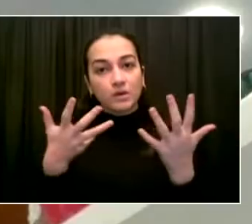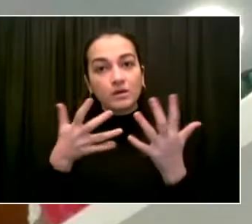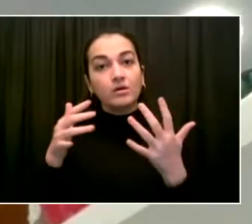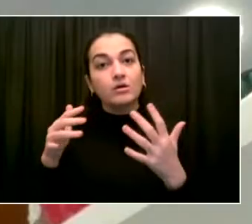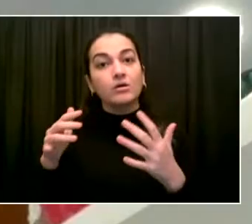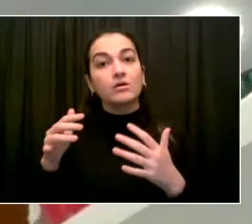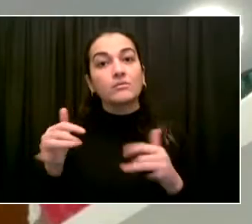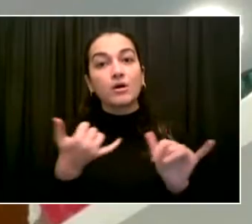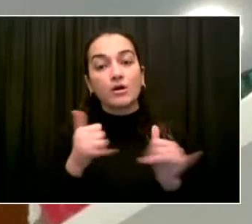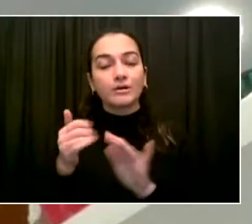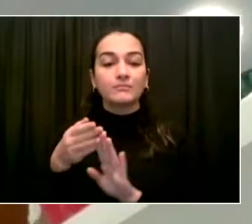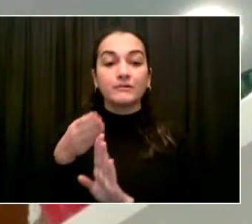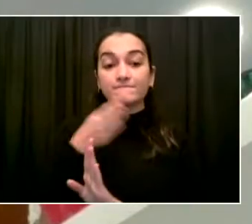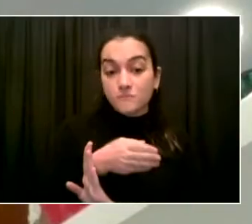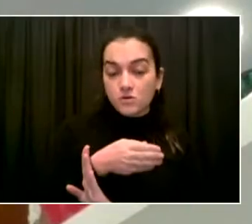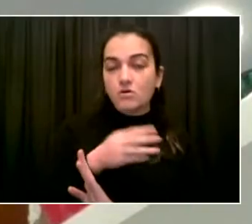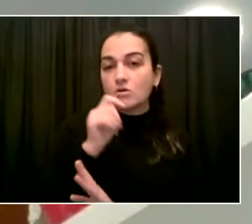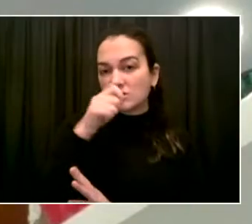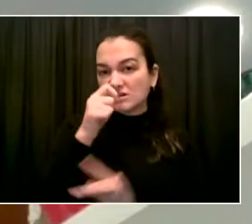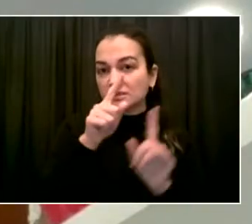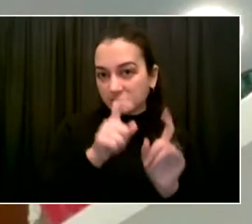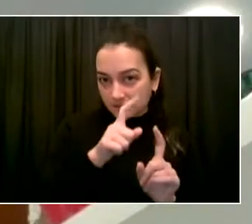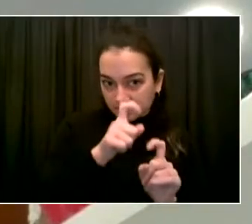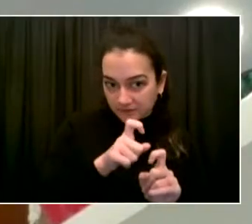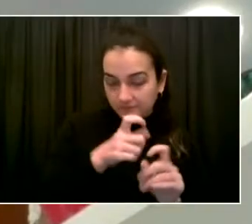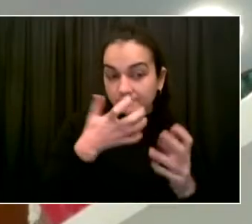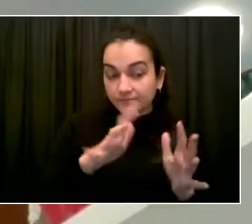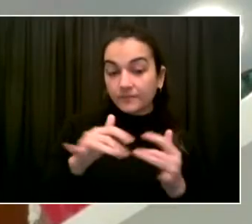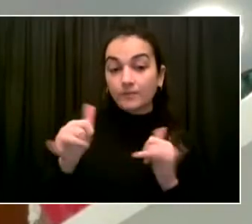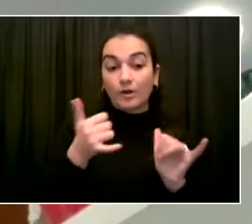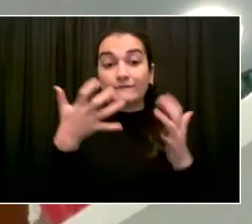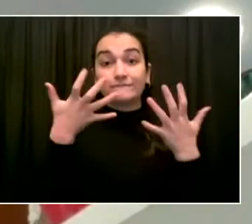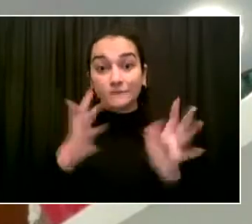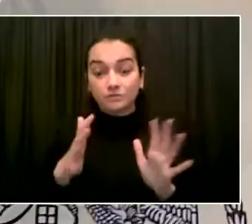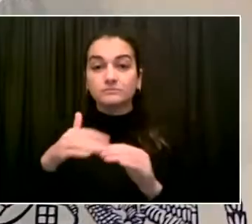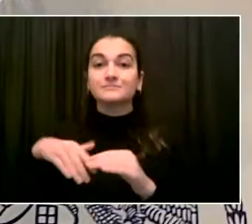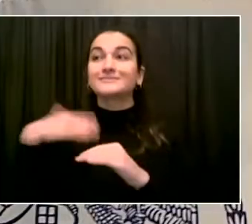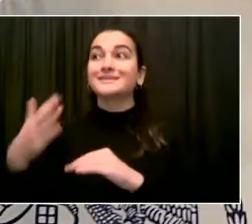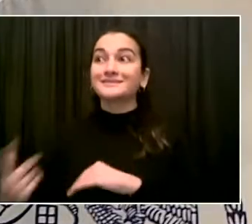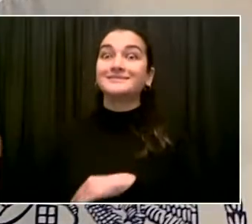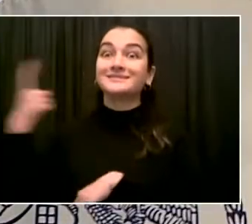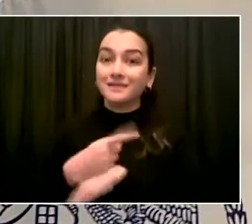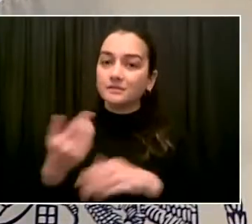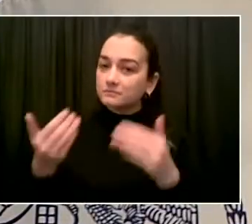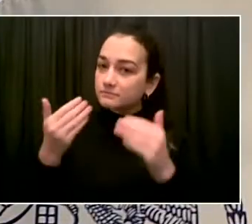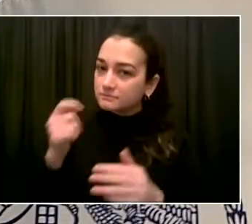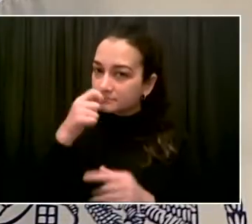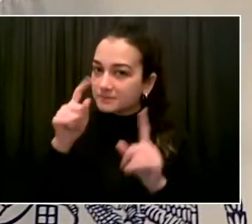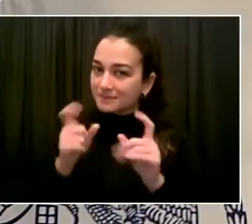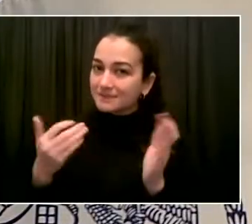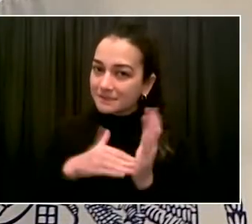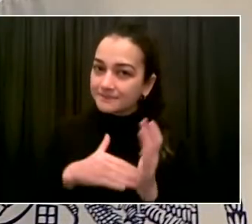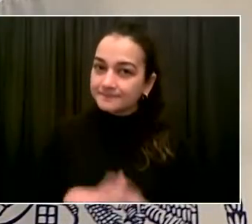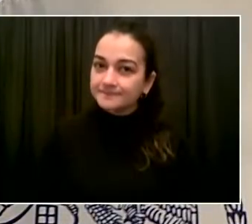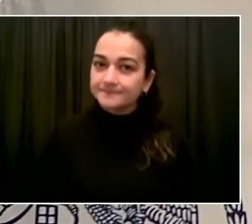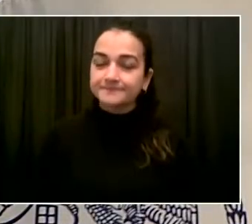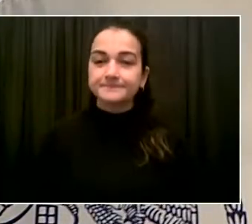VACCINES I T WAN TGOO BACK TO ONE THING THAT DR. CHOKSHI